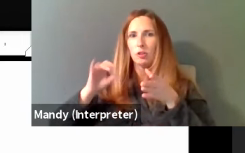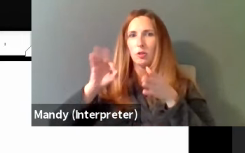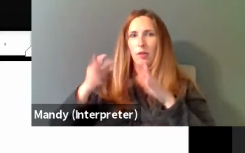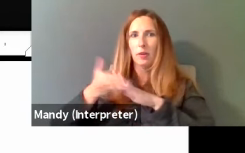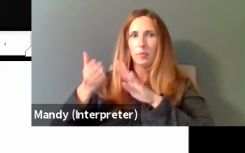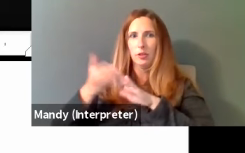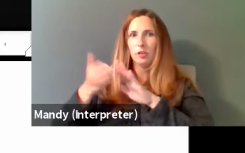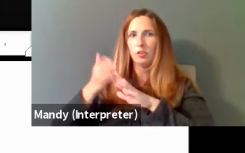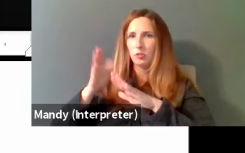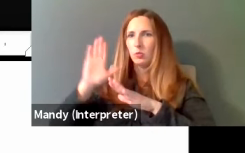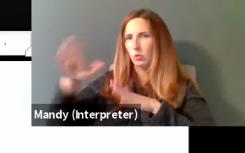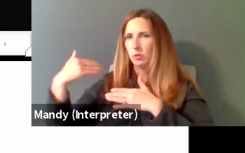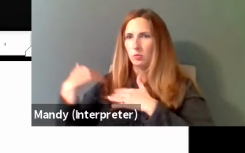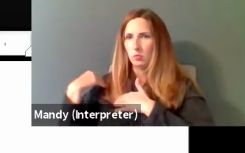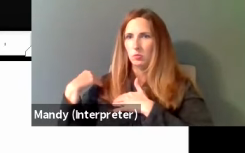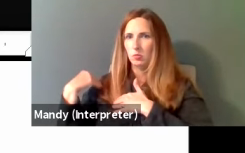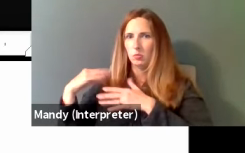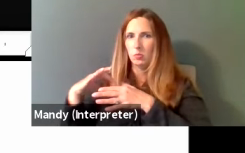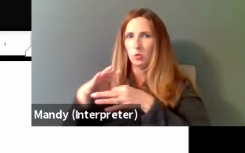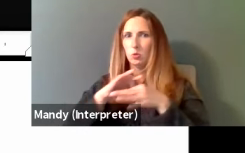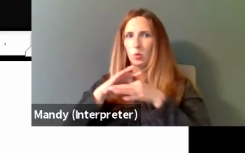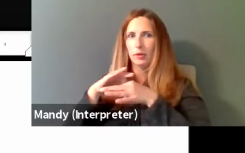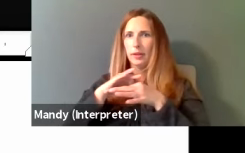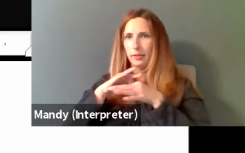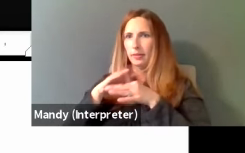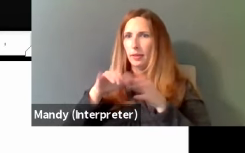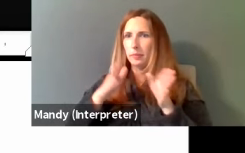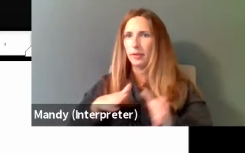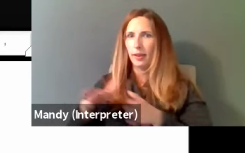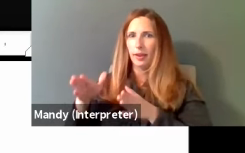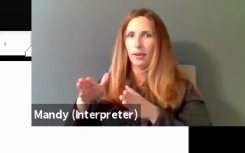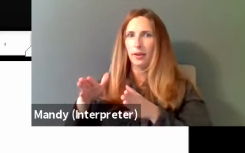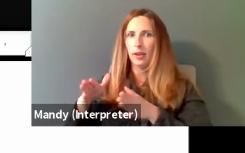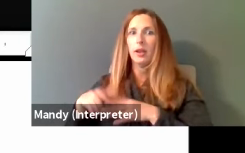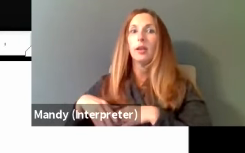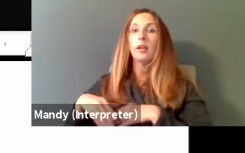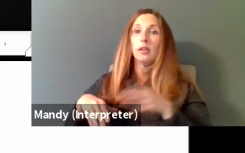the responsibility to coordinate the plan and at your organization, you're going to want to